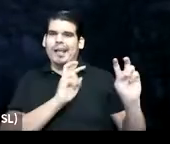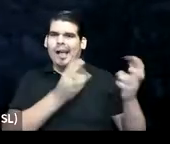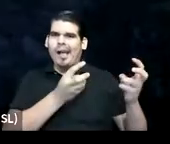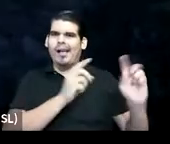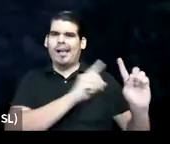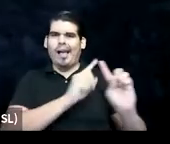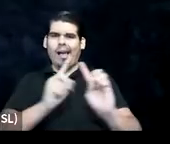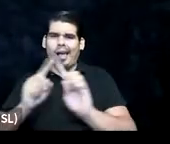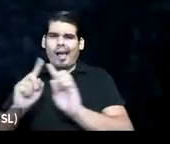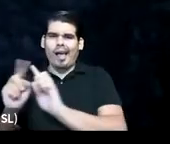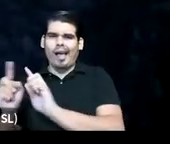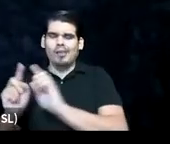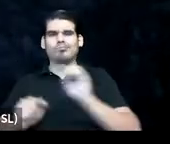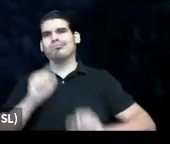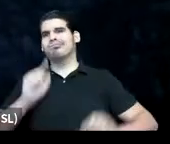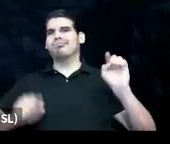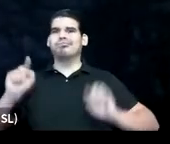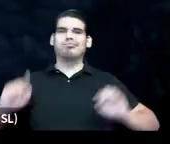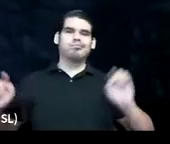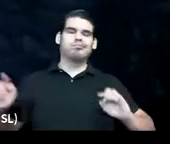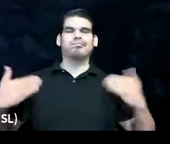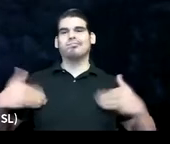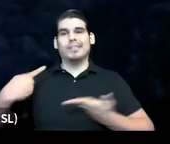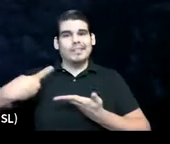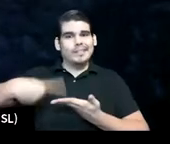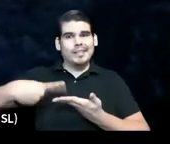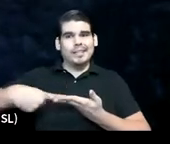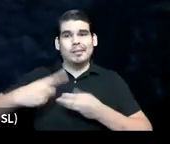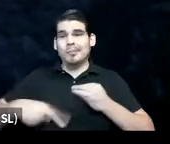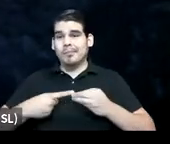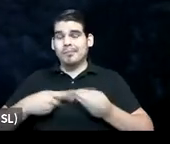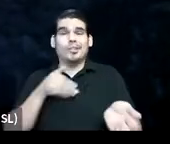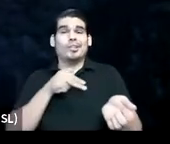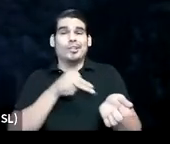Yeah, the nursing program lottery that occurs in some colleges as the nursing